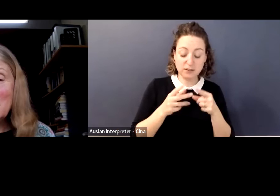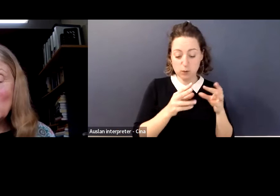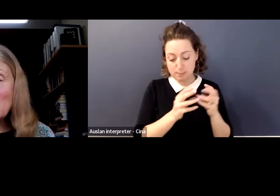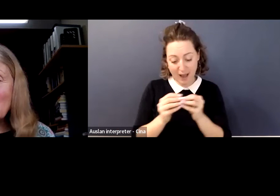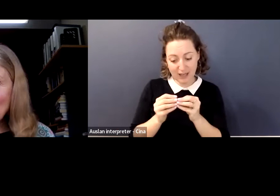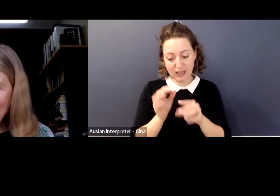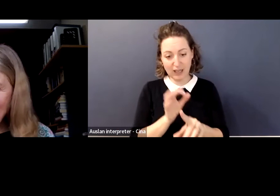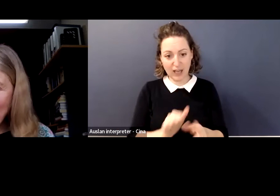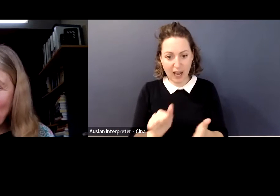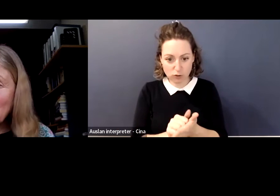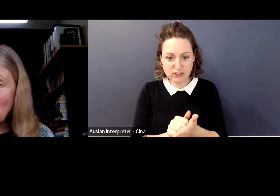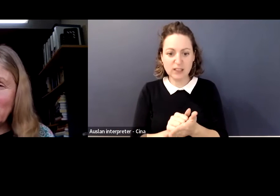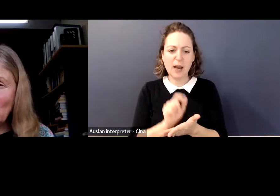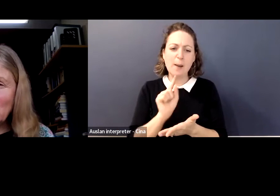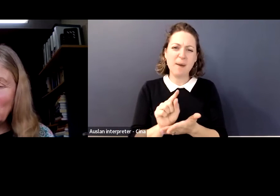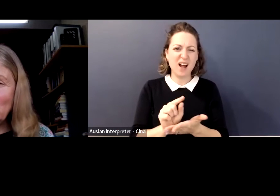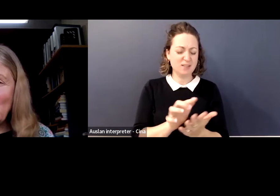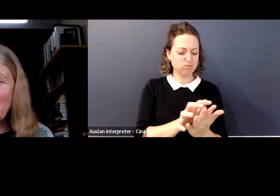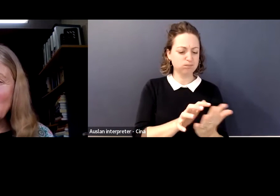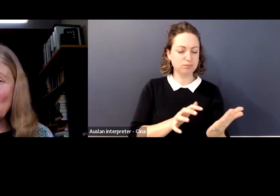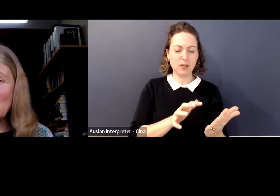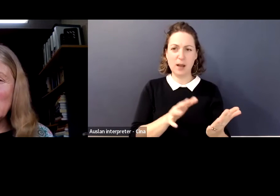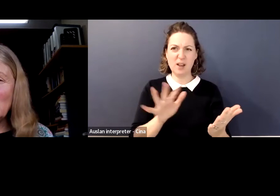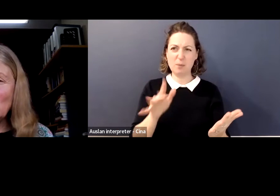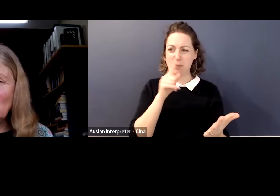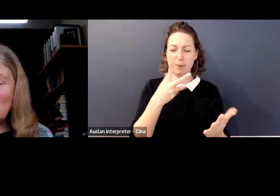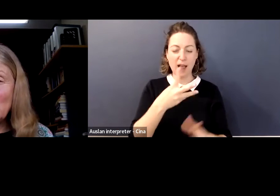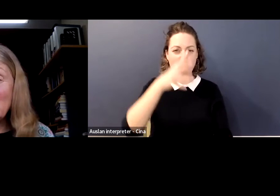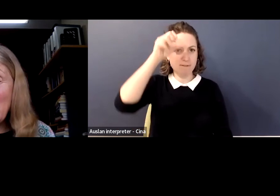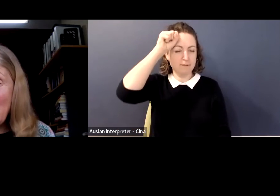but also just the body of knowledge people have stored in their long term memory, their